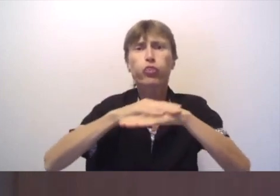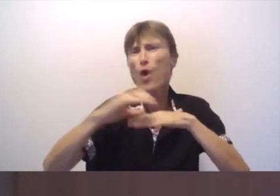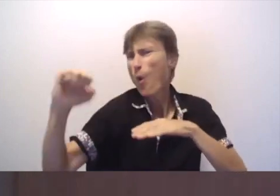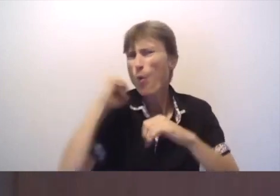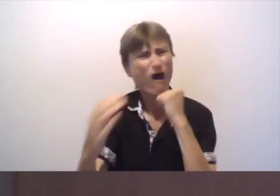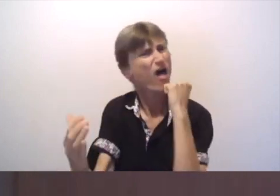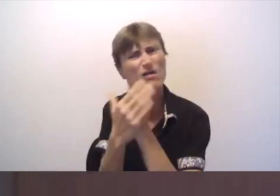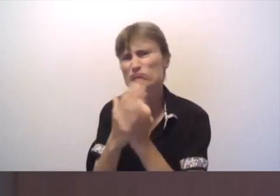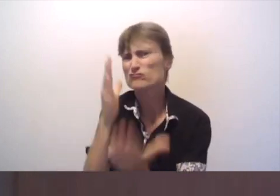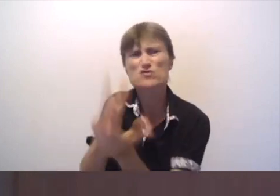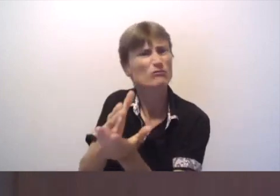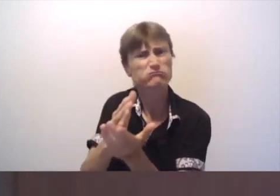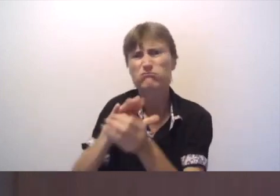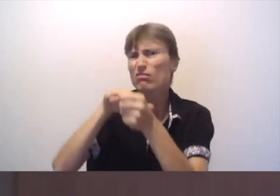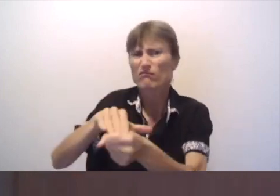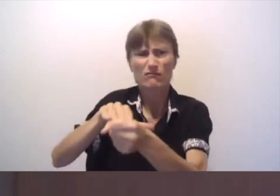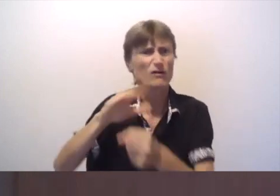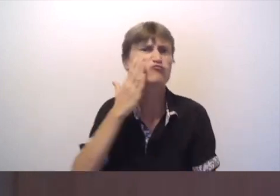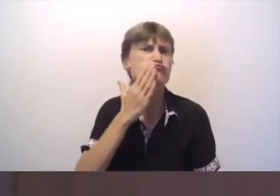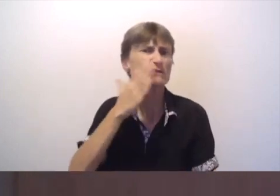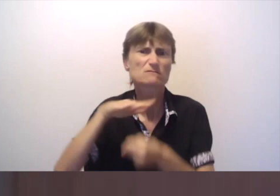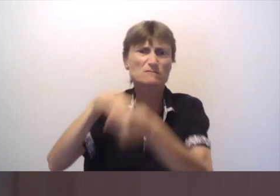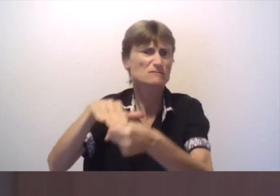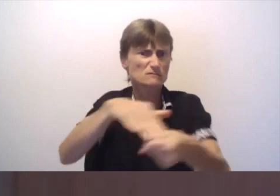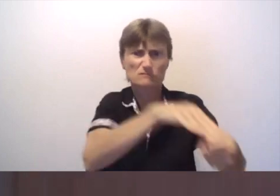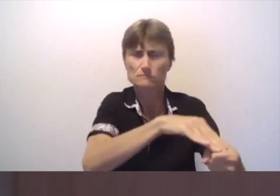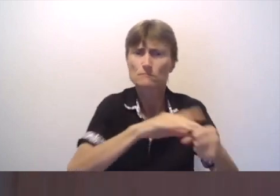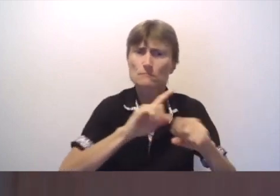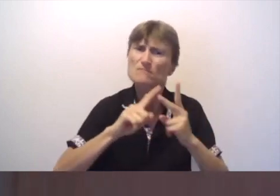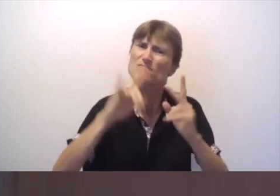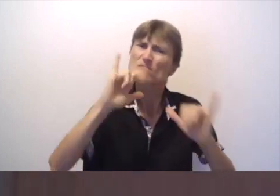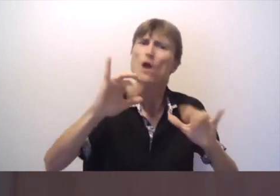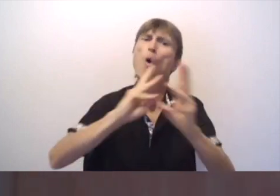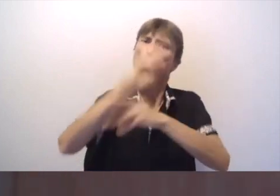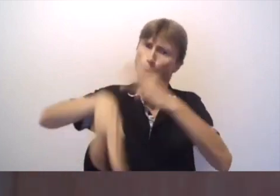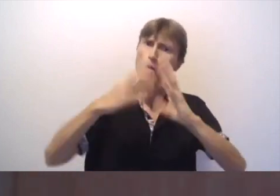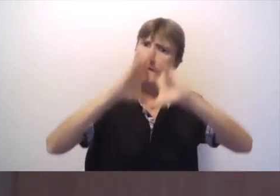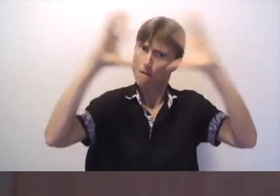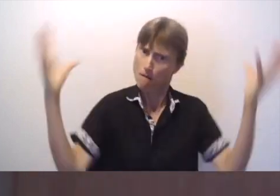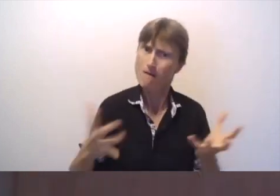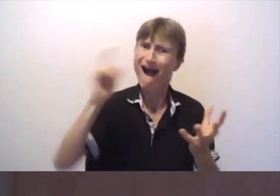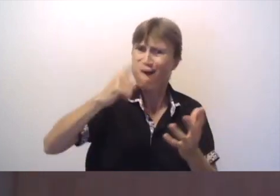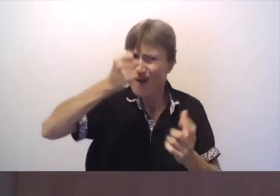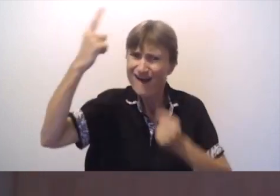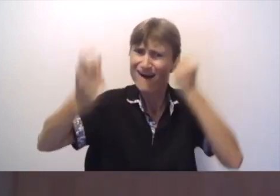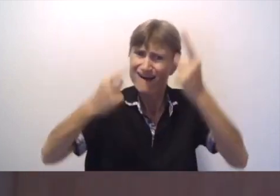it was it was it was really brought about by the corporate world to expand their markets and there's a huge confusion